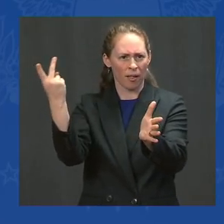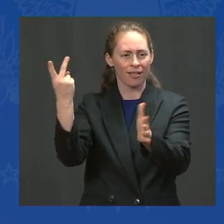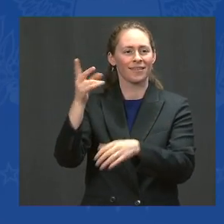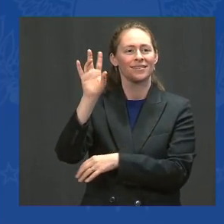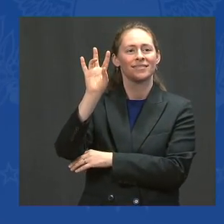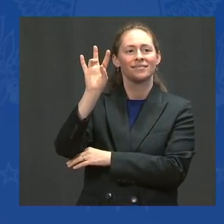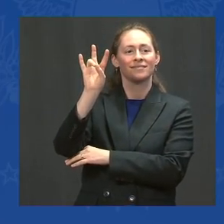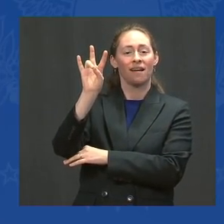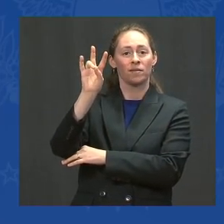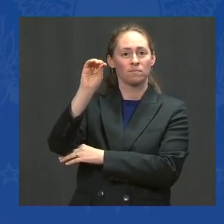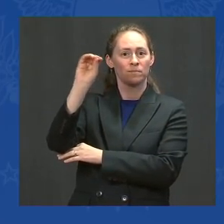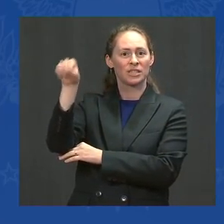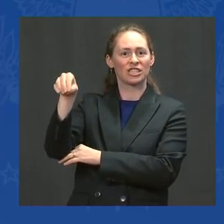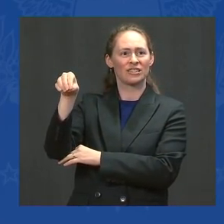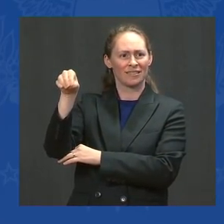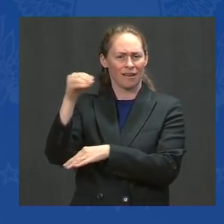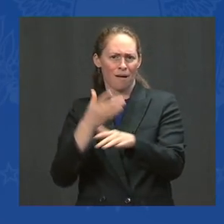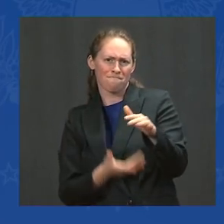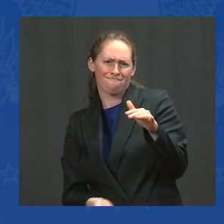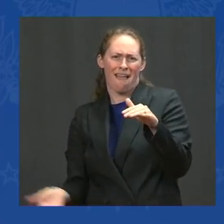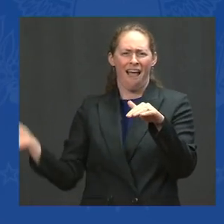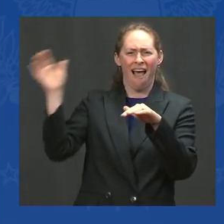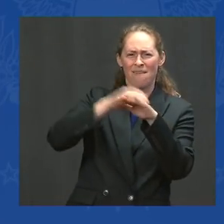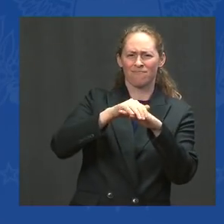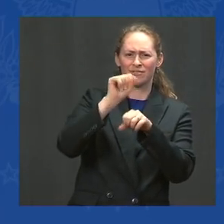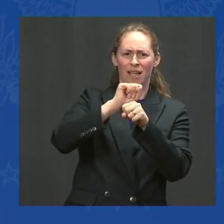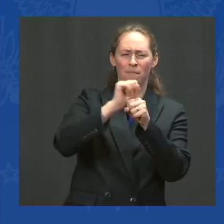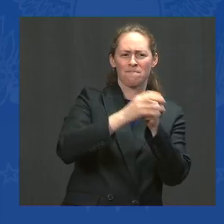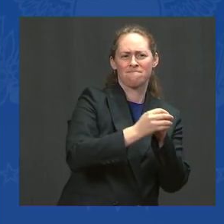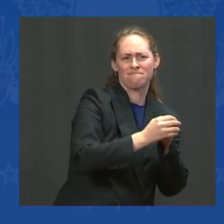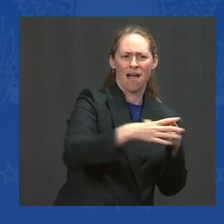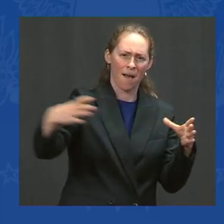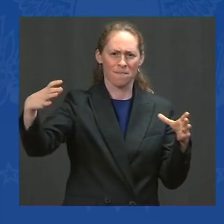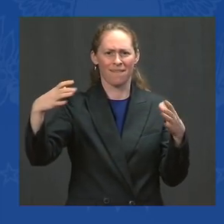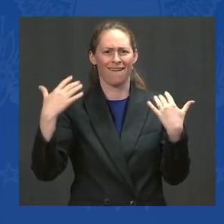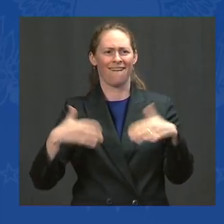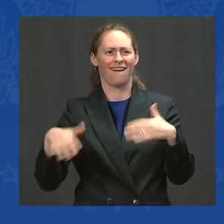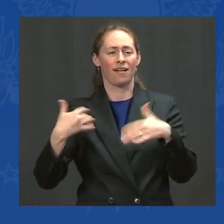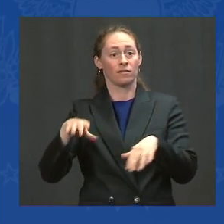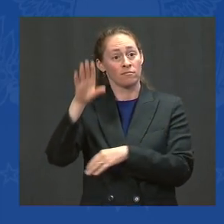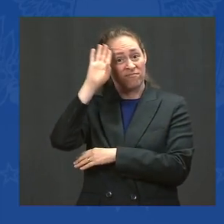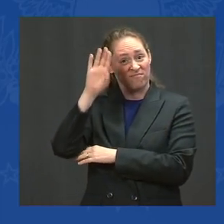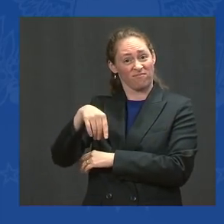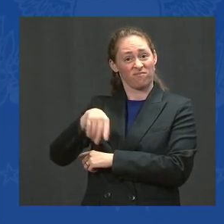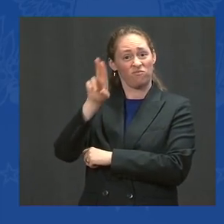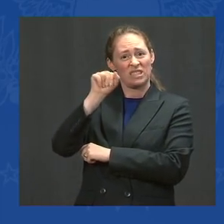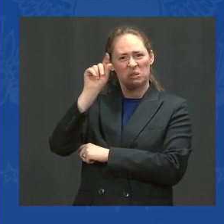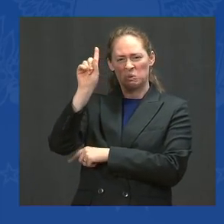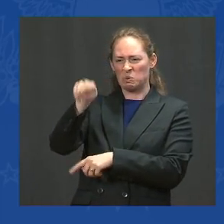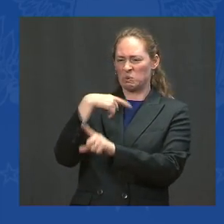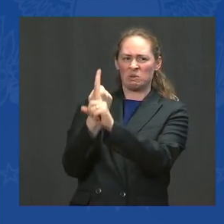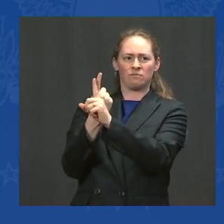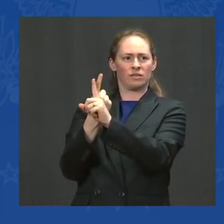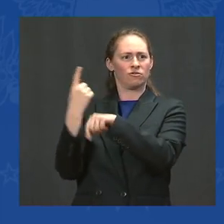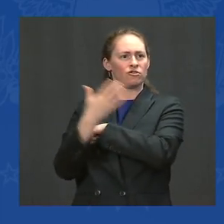In fact, the U.S. is the only developed country in the world where growth projections today are stronger than they were